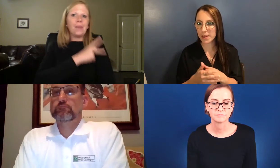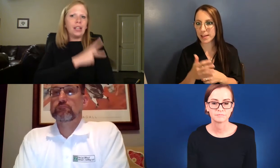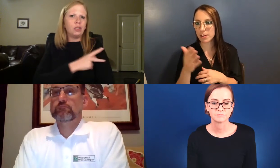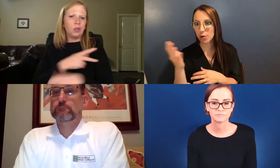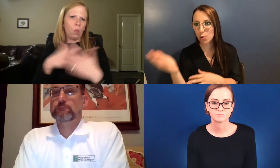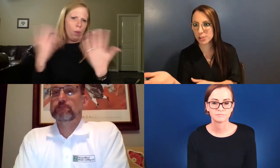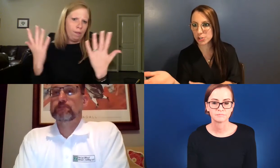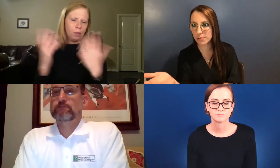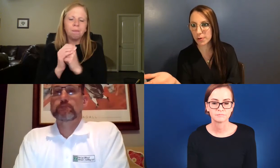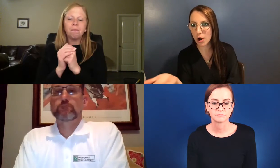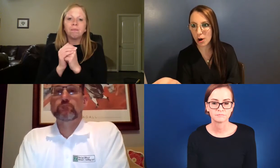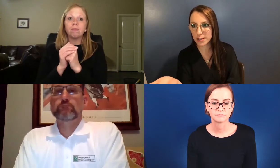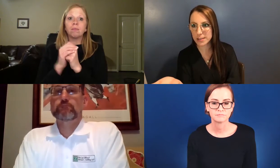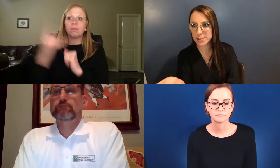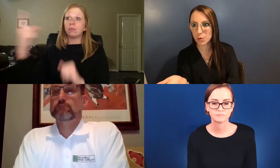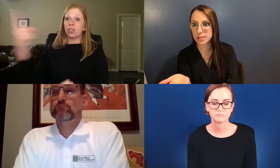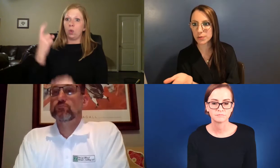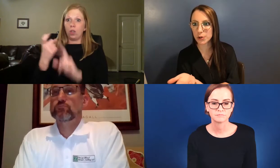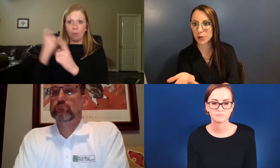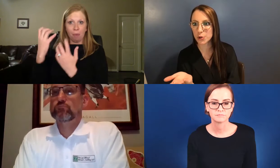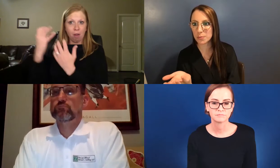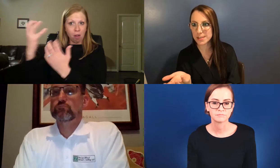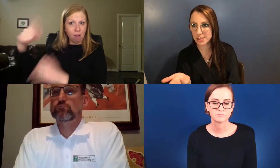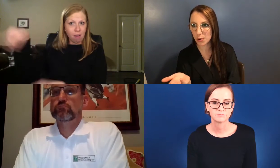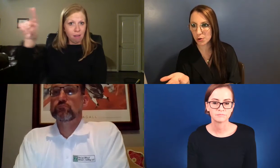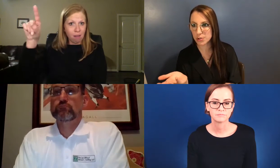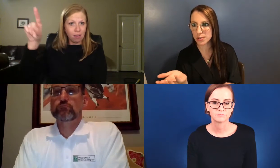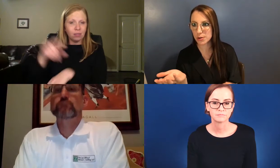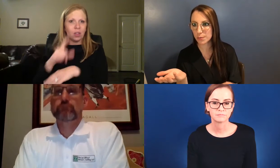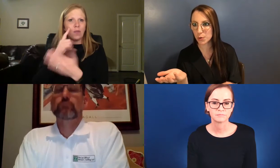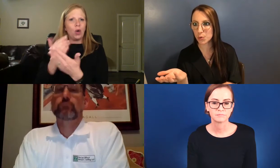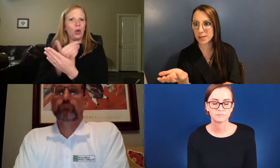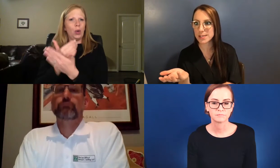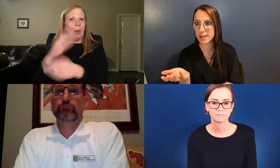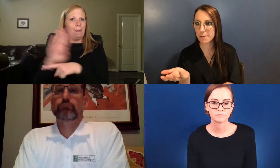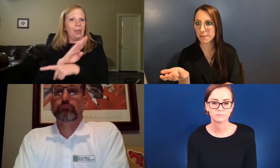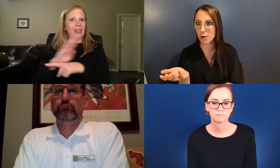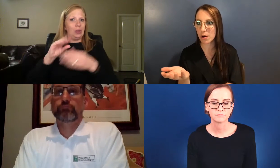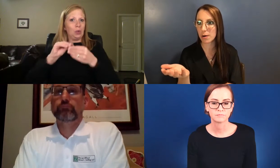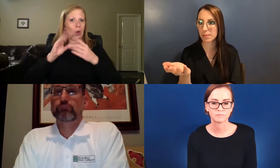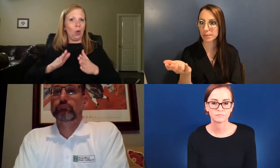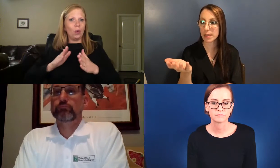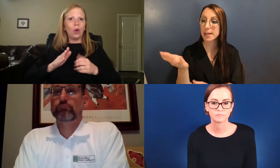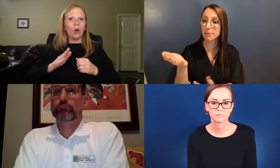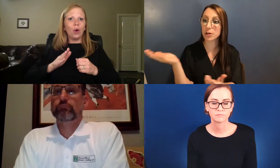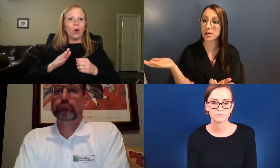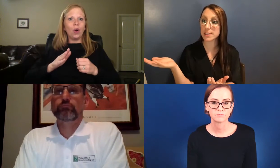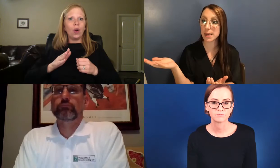And then the question from the audience was, for new business owners who is deaf or a disabled owner,